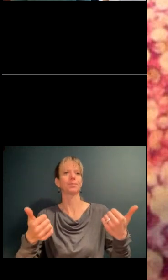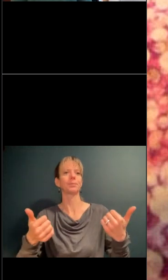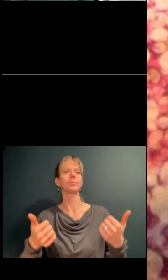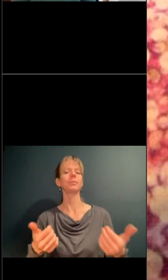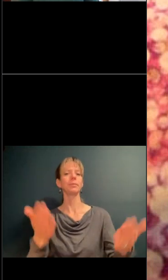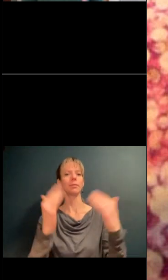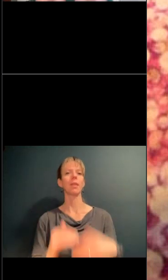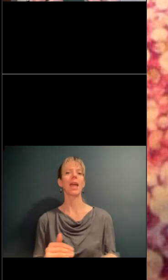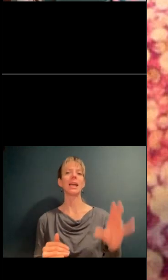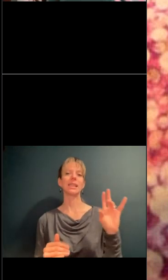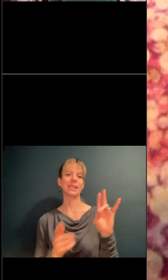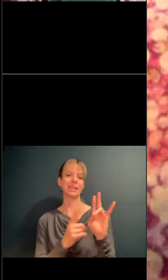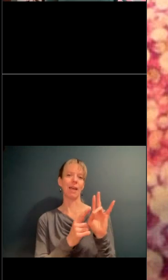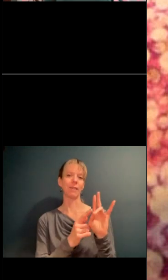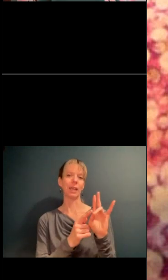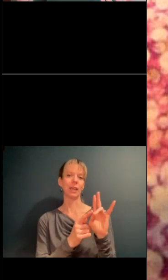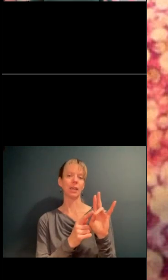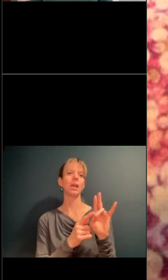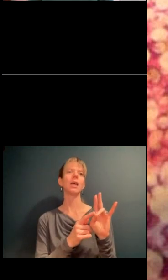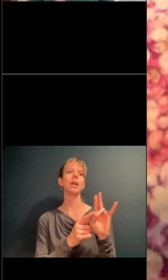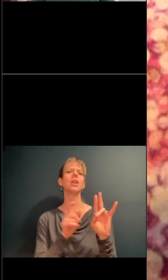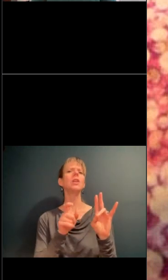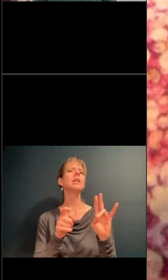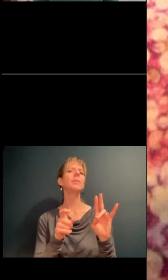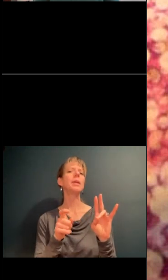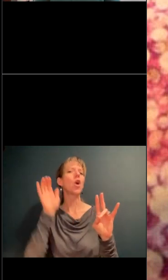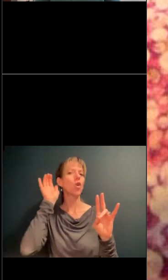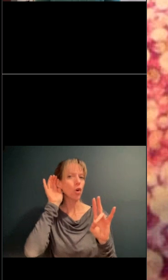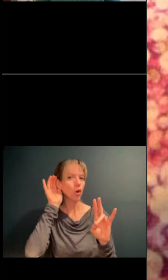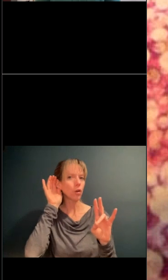And this is so important, because the perspectives of young people with